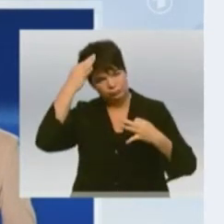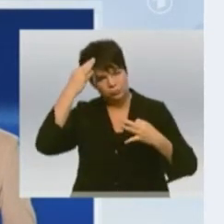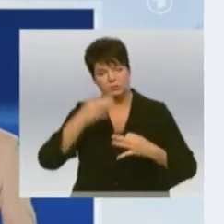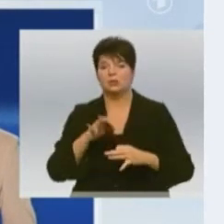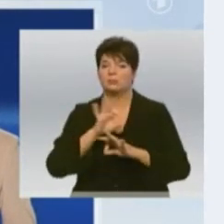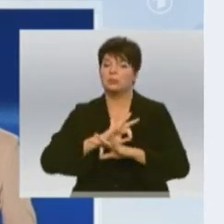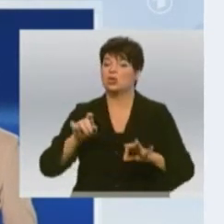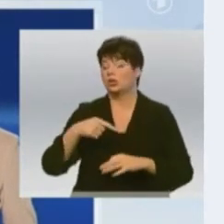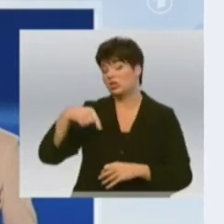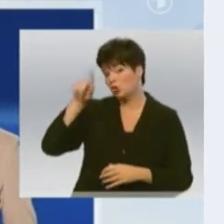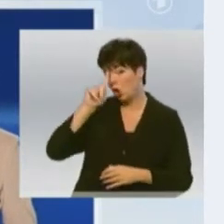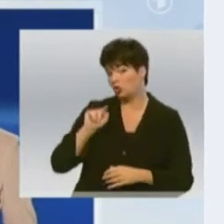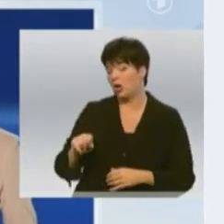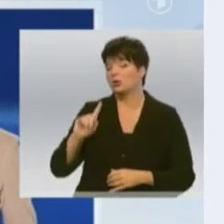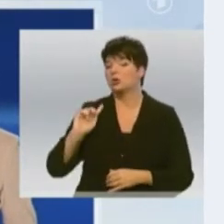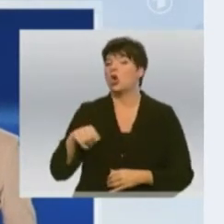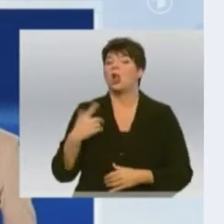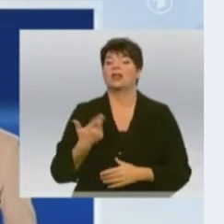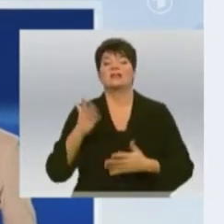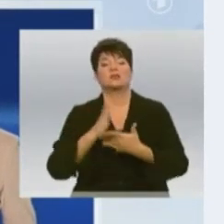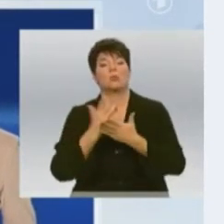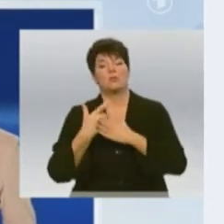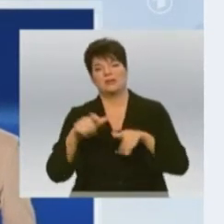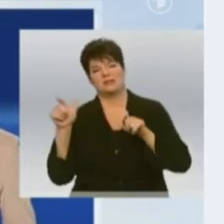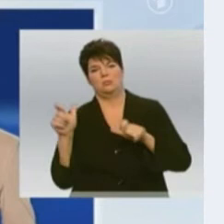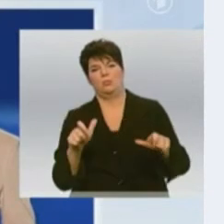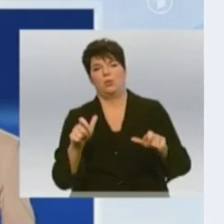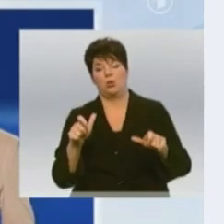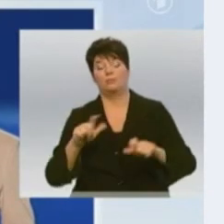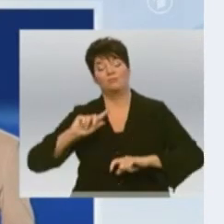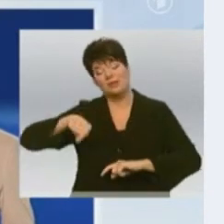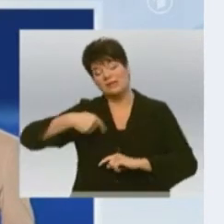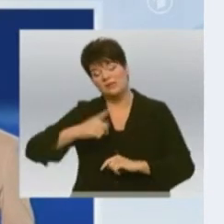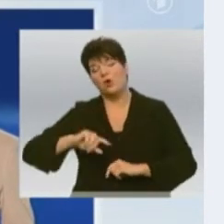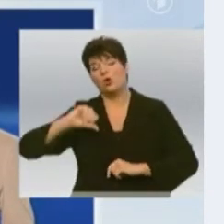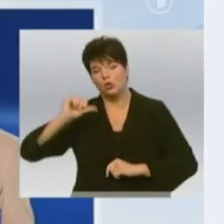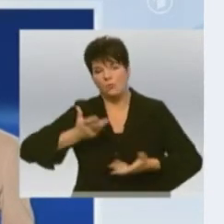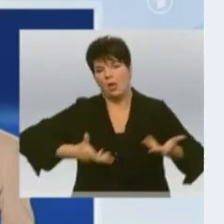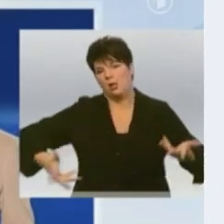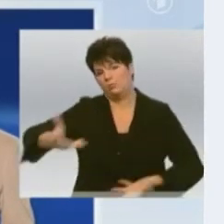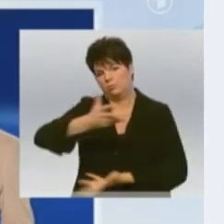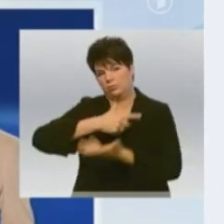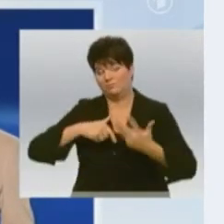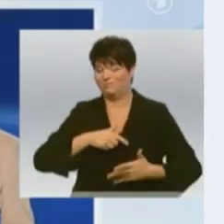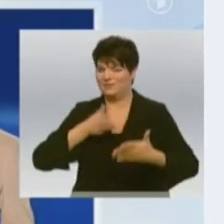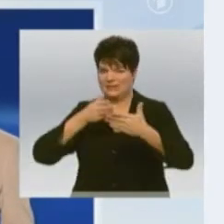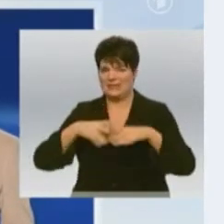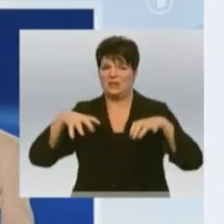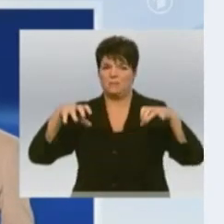and the position of a single finger can make a difference. The overlay may block an important part of the video,